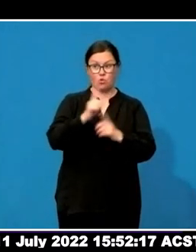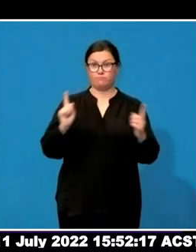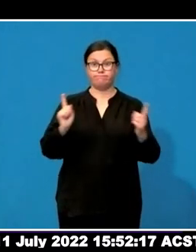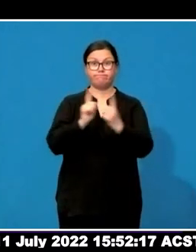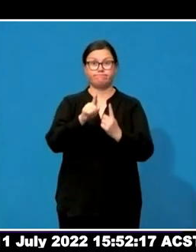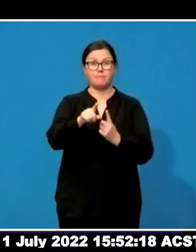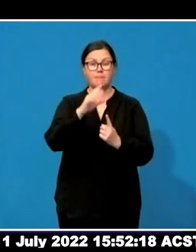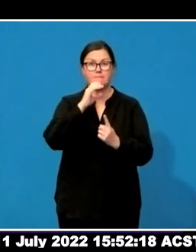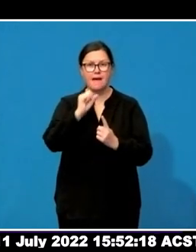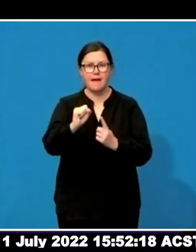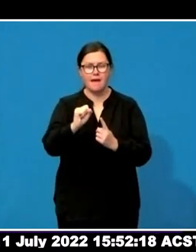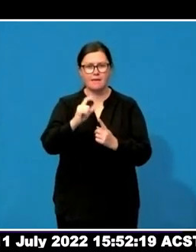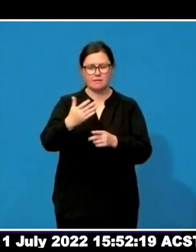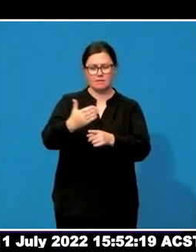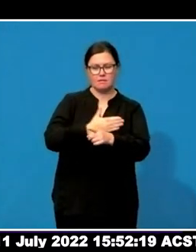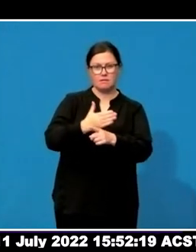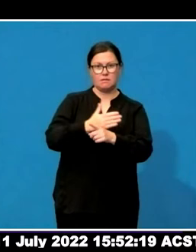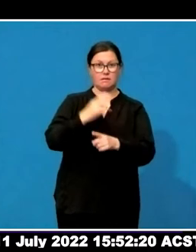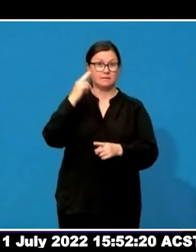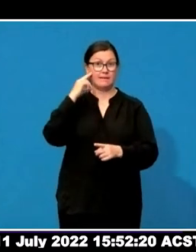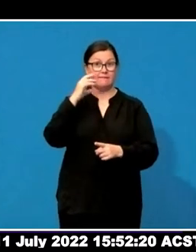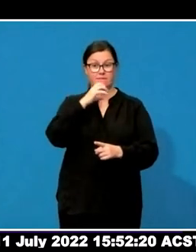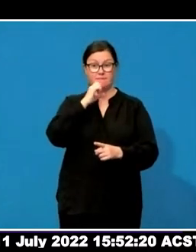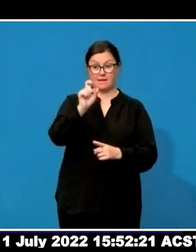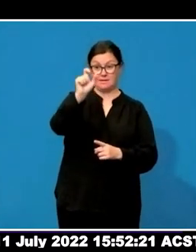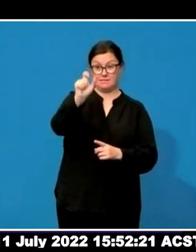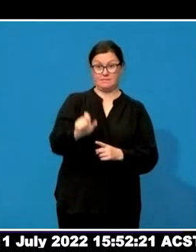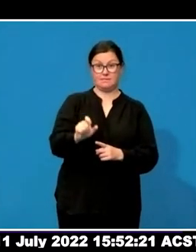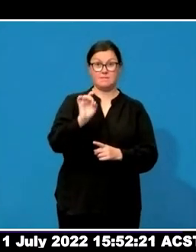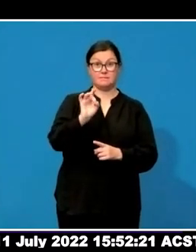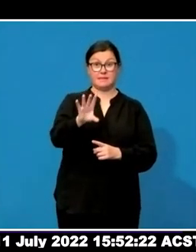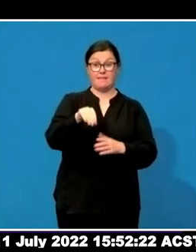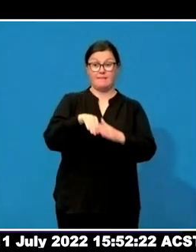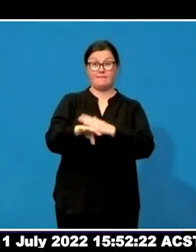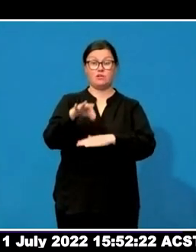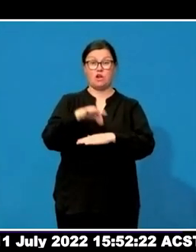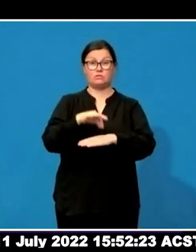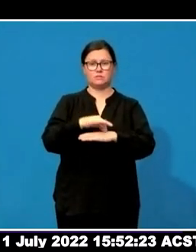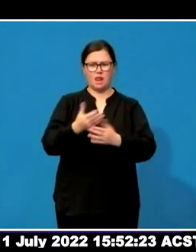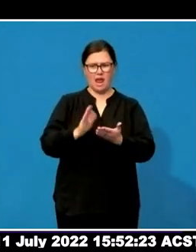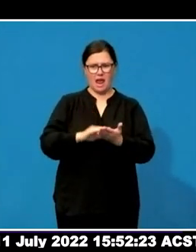gentleman. I think Mr Griffin was asking how could this person have consented freely to